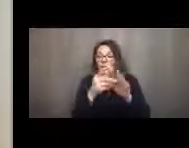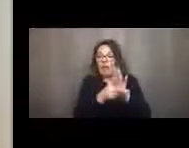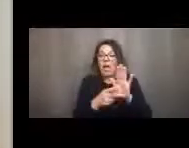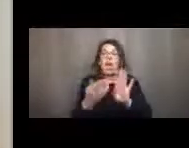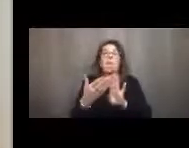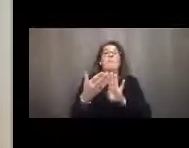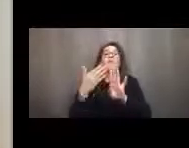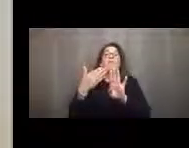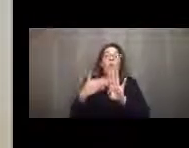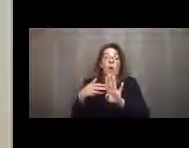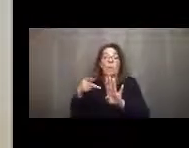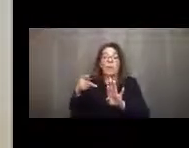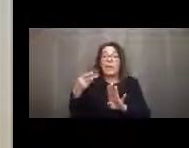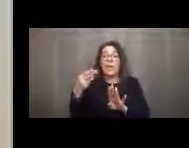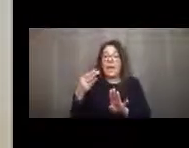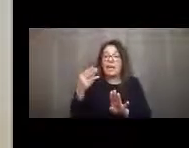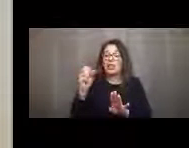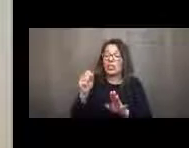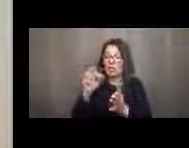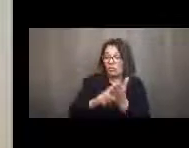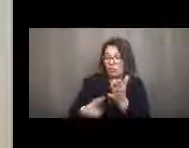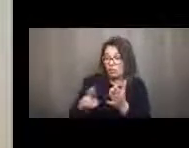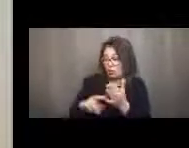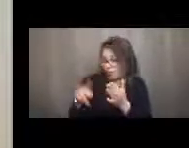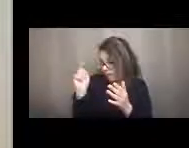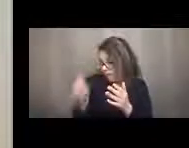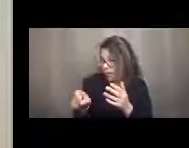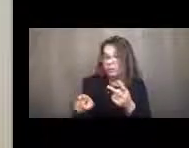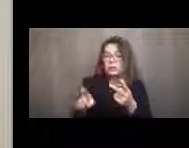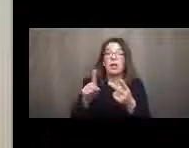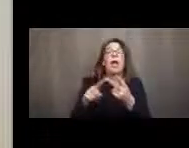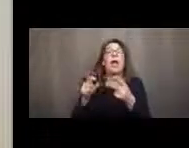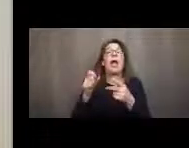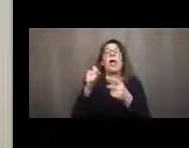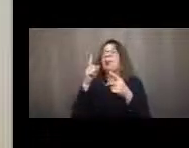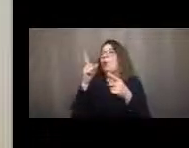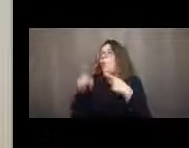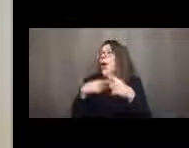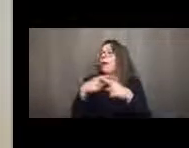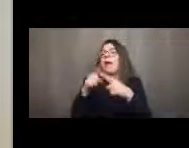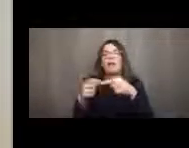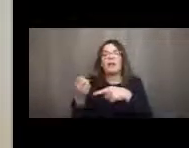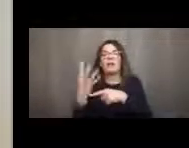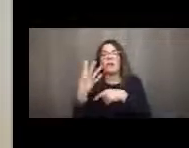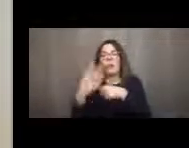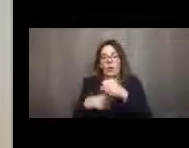or Public Health Service research, every 4 years and when certain circumstances apply,